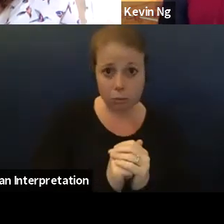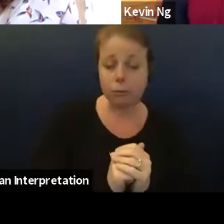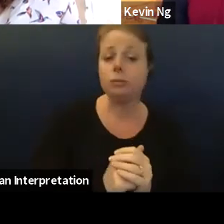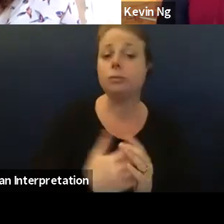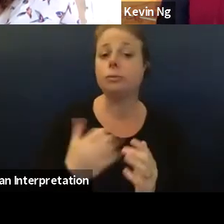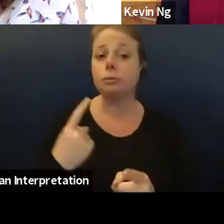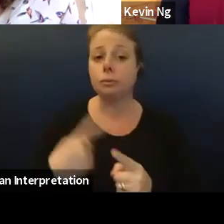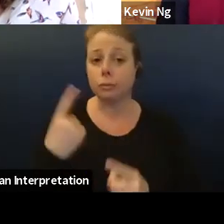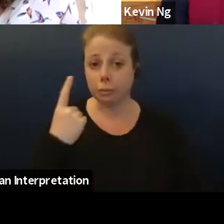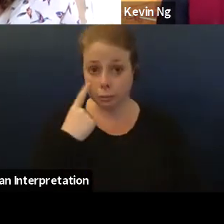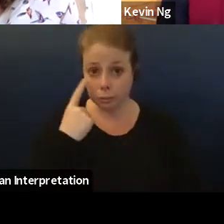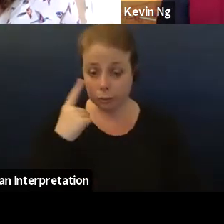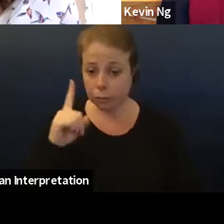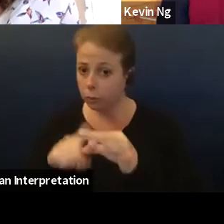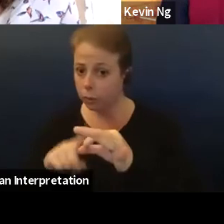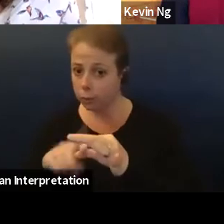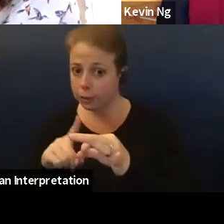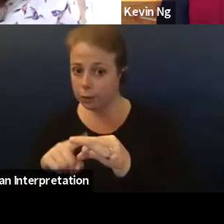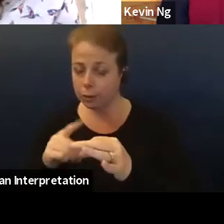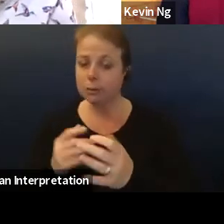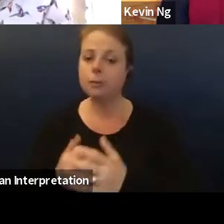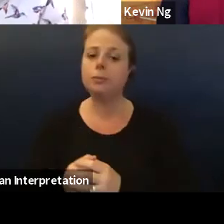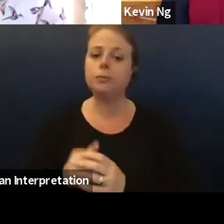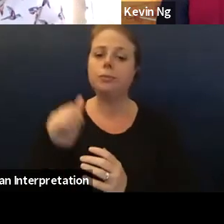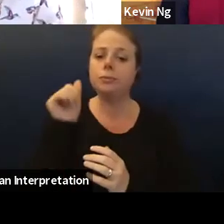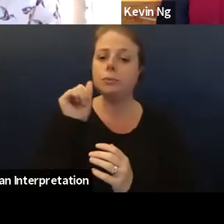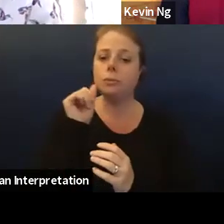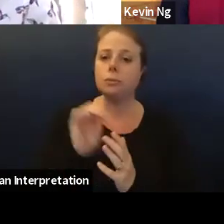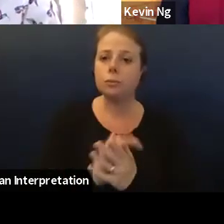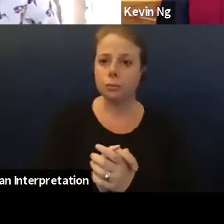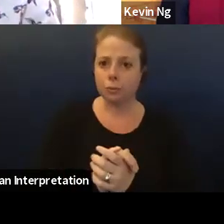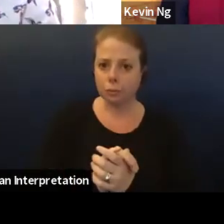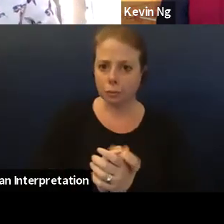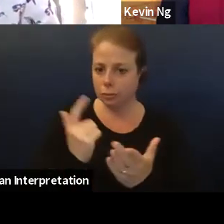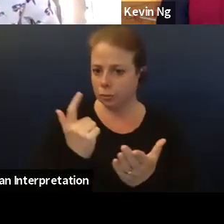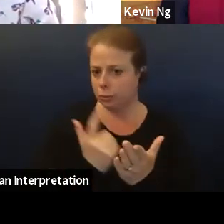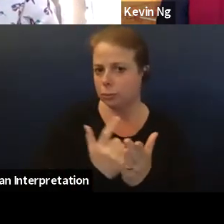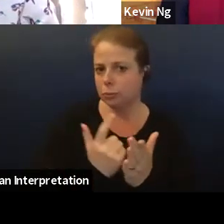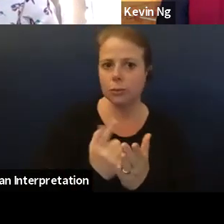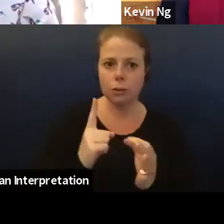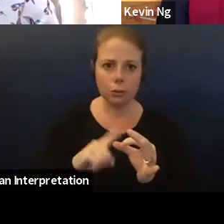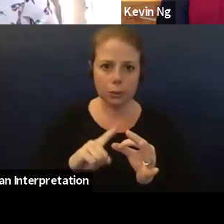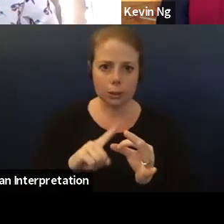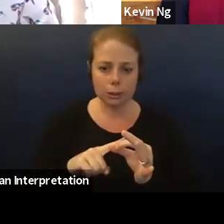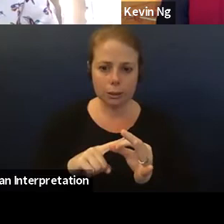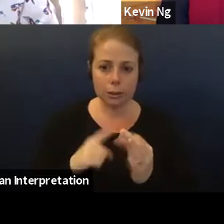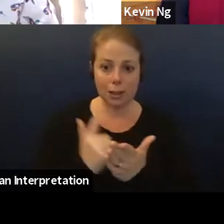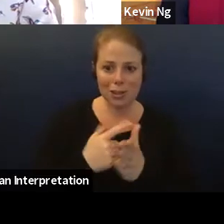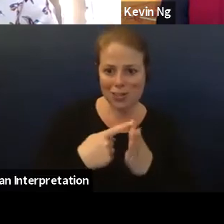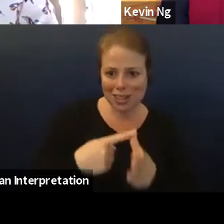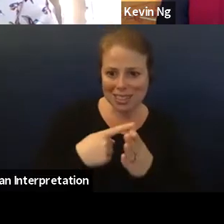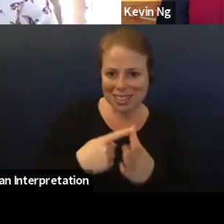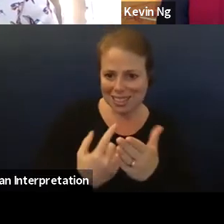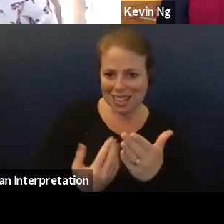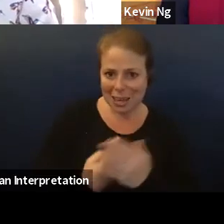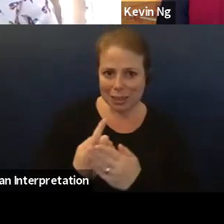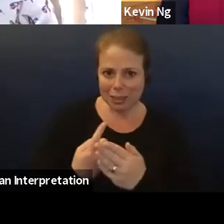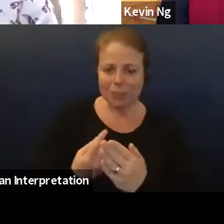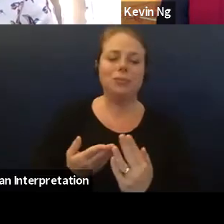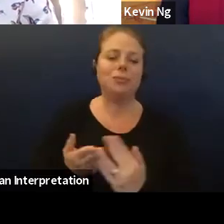submitted, I'm aware that we've had lots of answers happening in the background. So